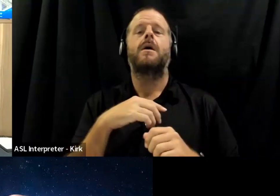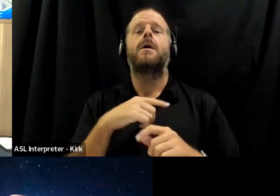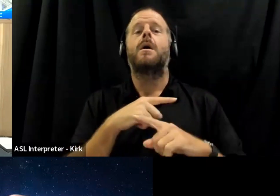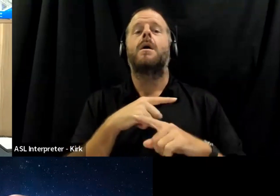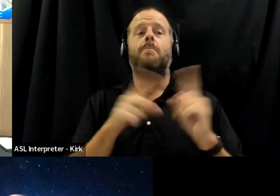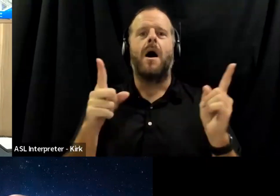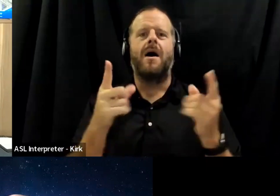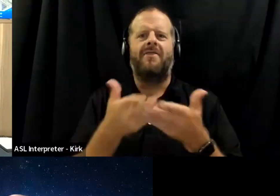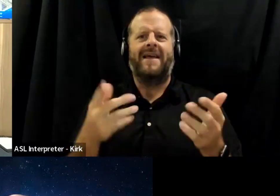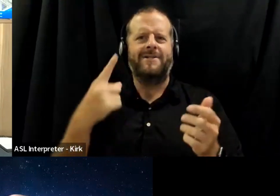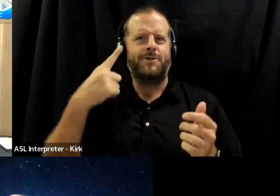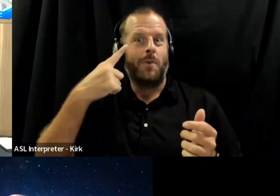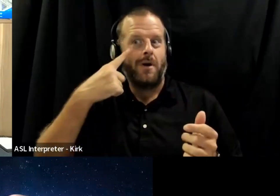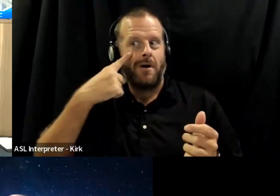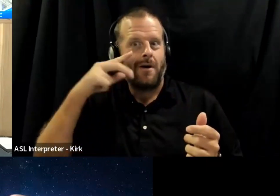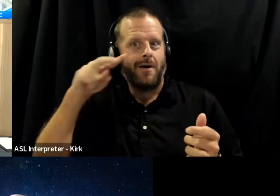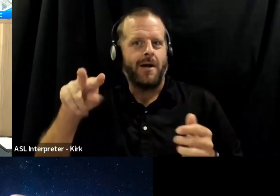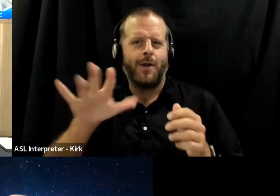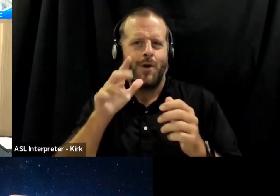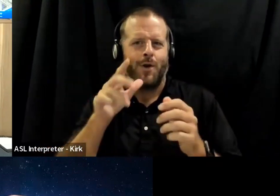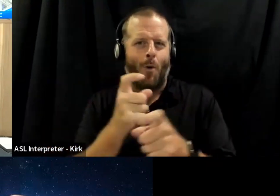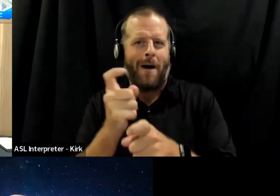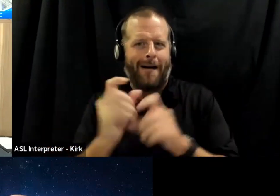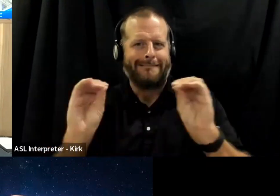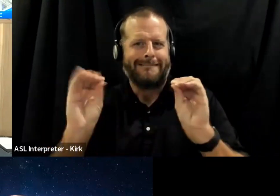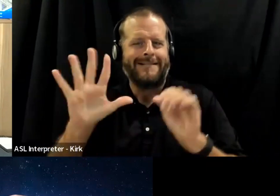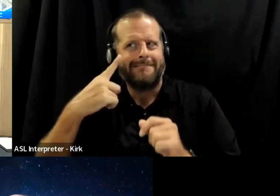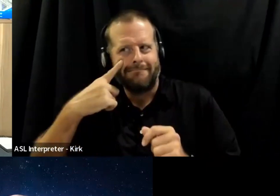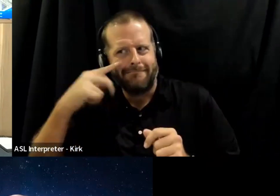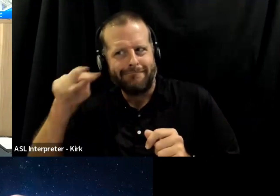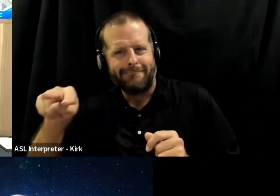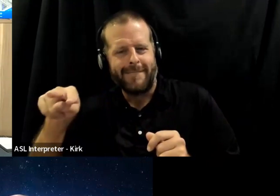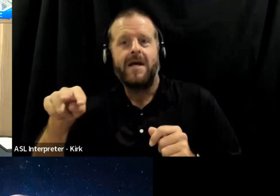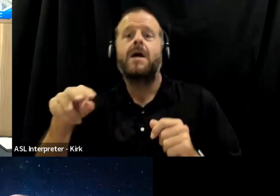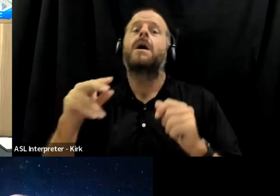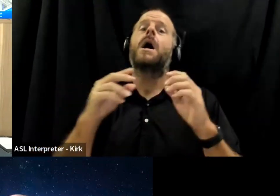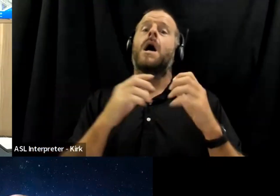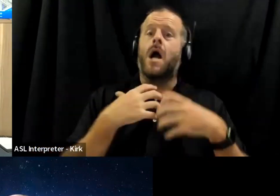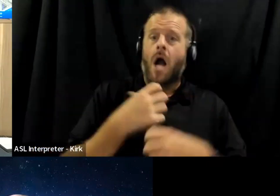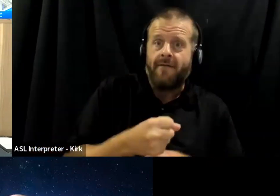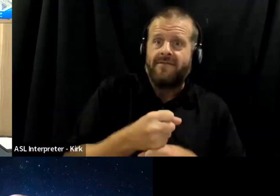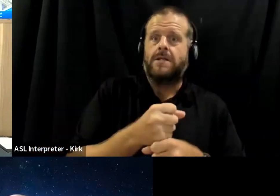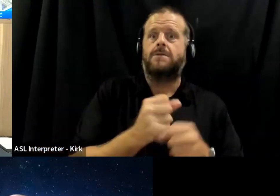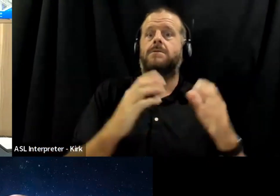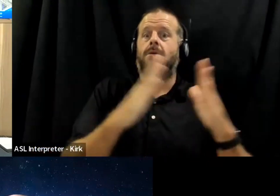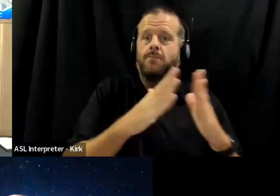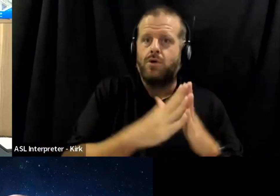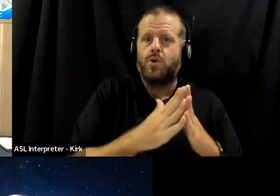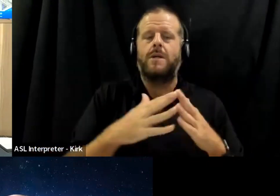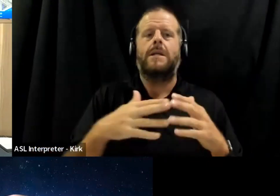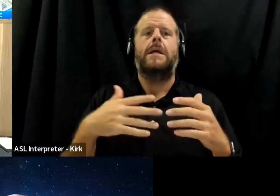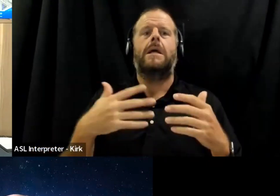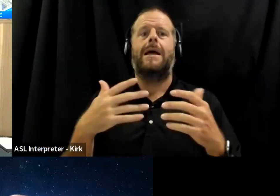intended, , self esteem or confidence, right? Community and also just ensuring an advocacy, right?